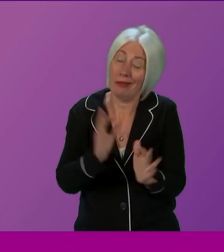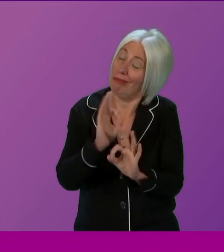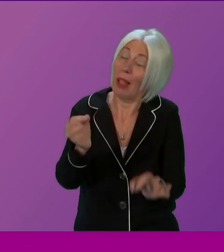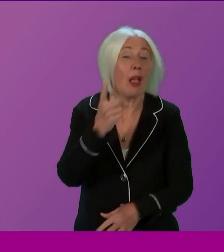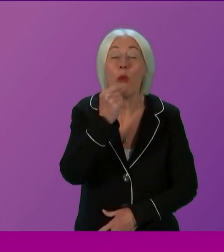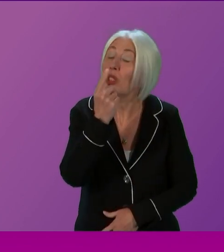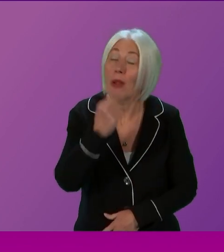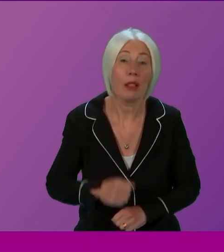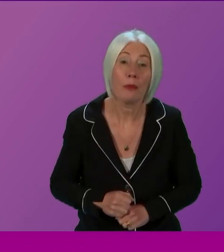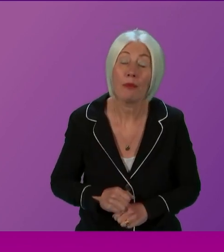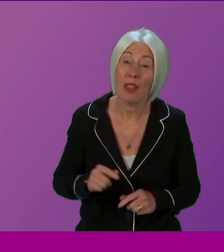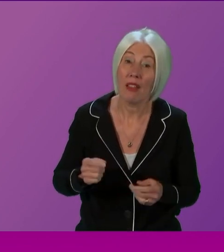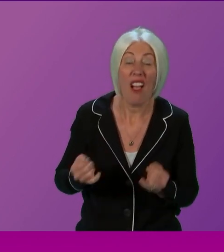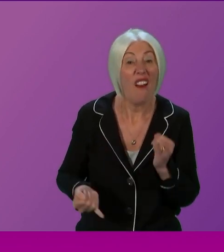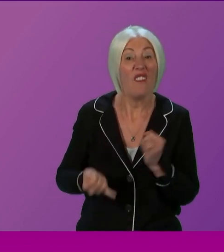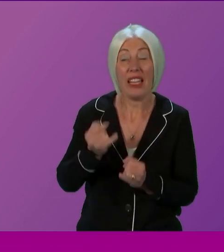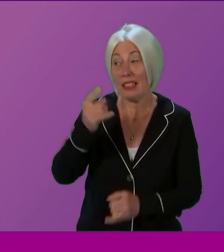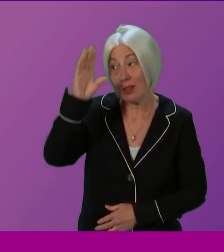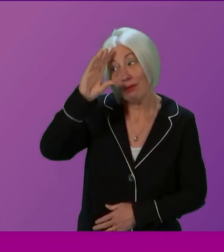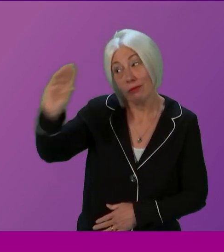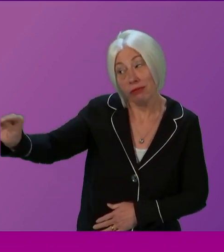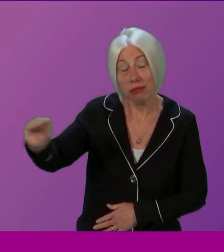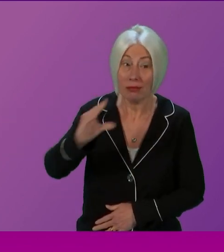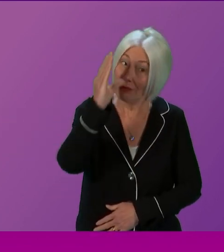Finally, to my opponents, perhaps a word to the wise as well.